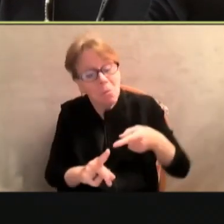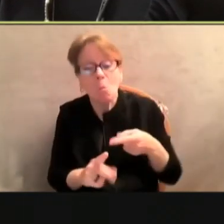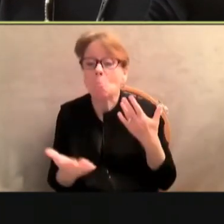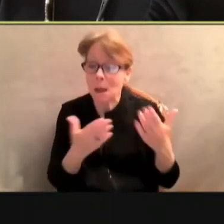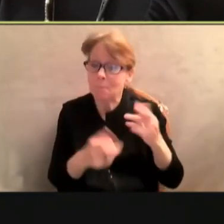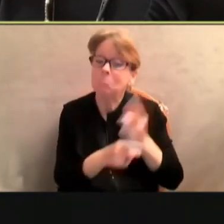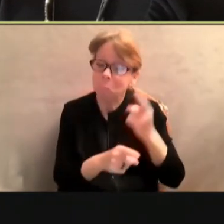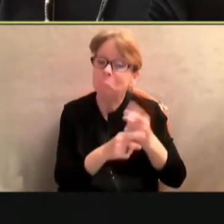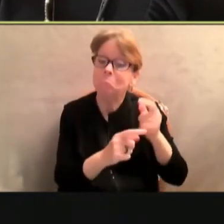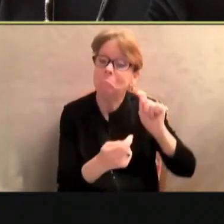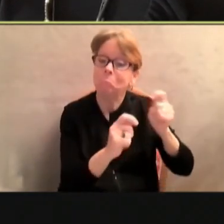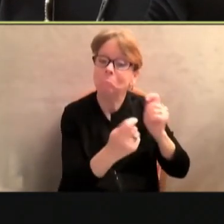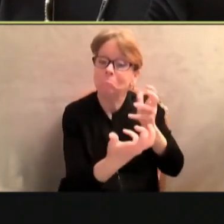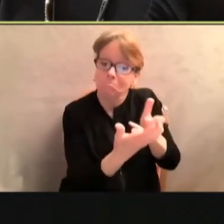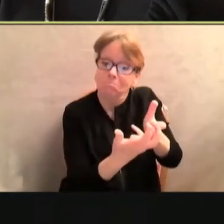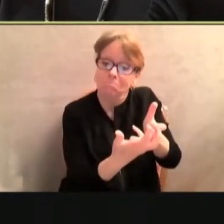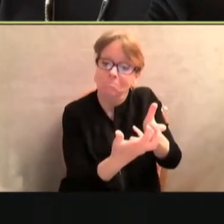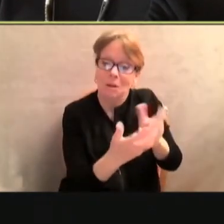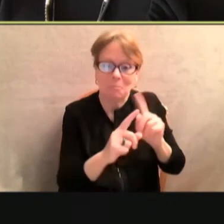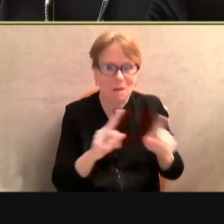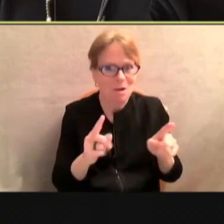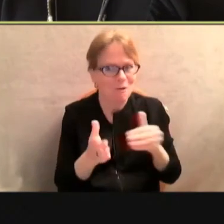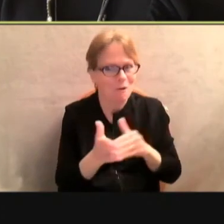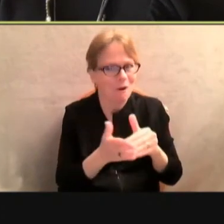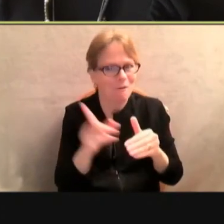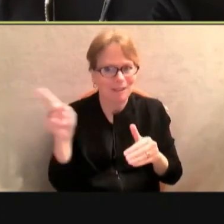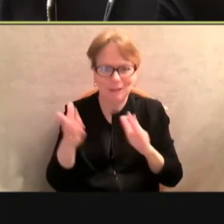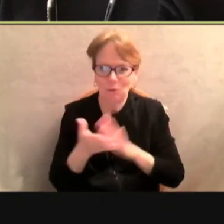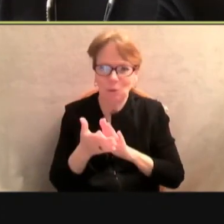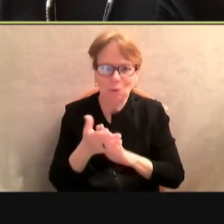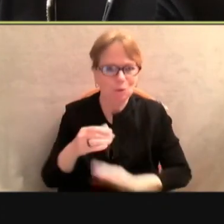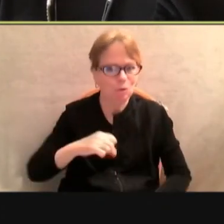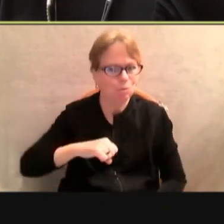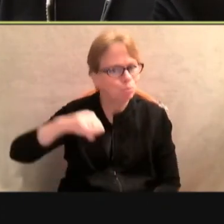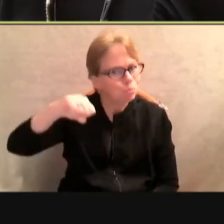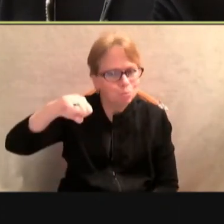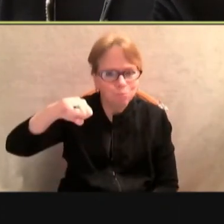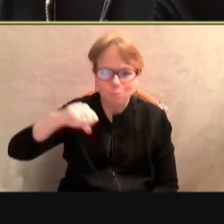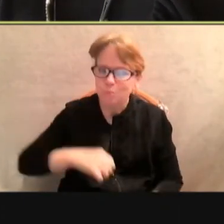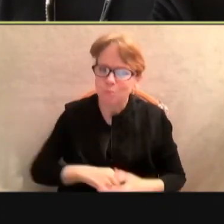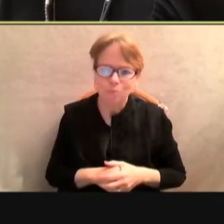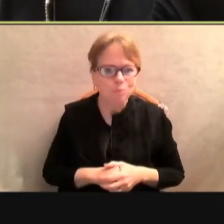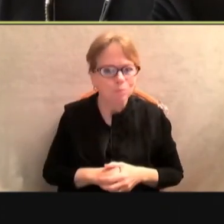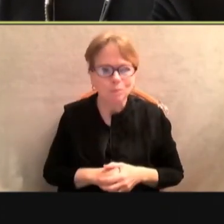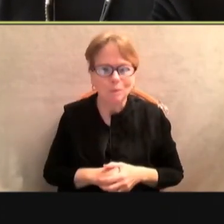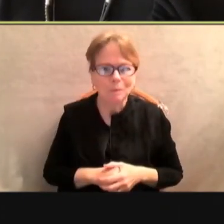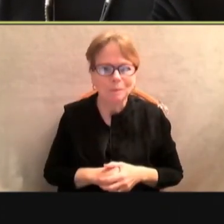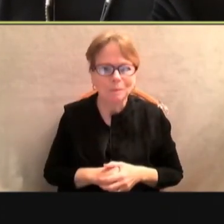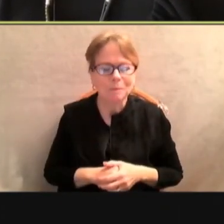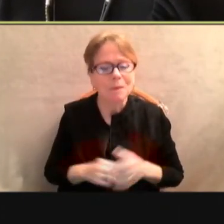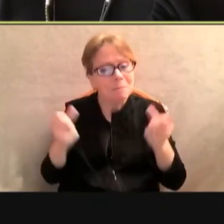because a lot of schools tend to think that we're not allowed, but many schools tend to